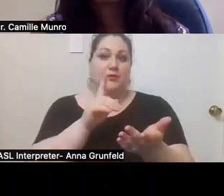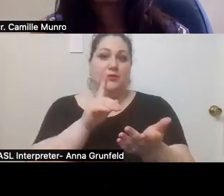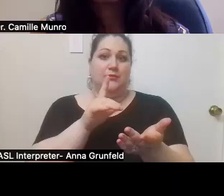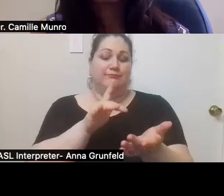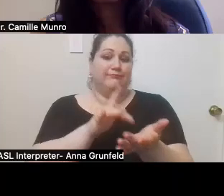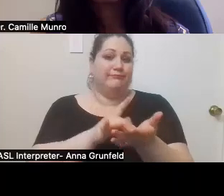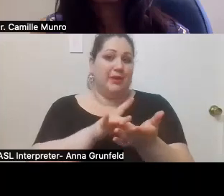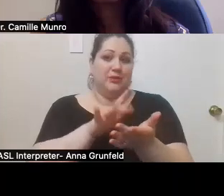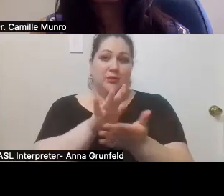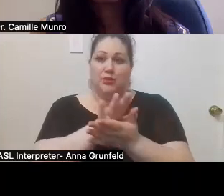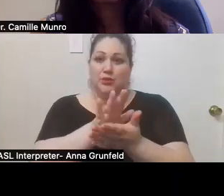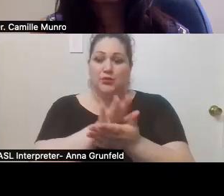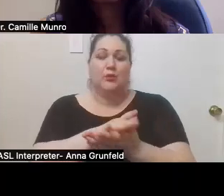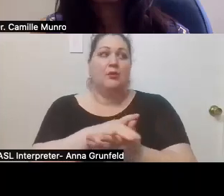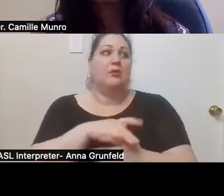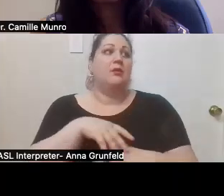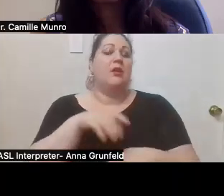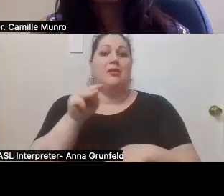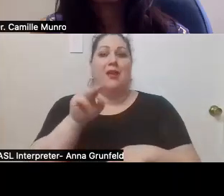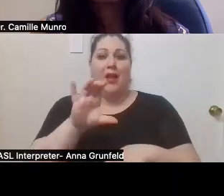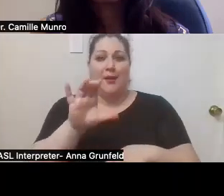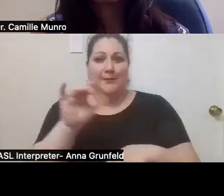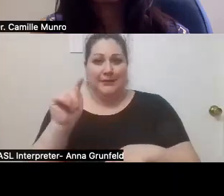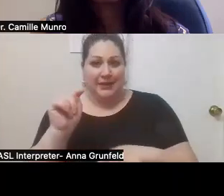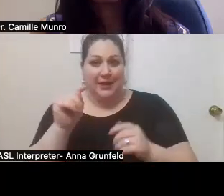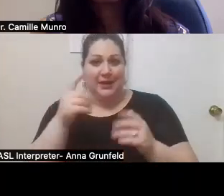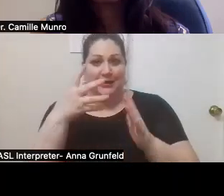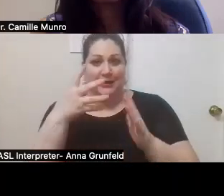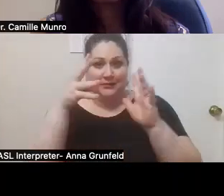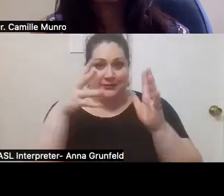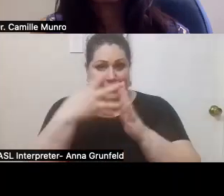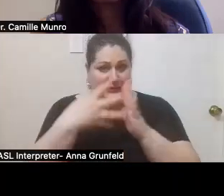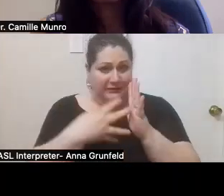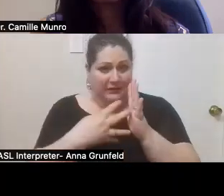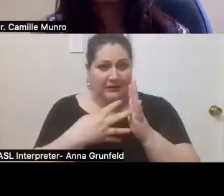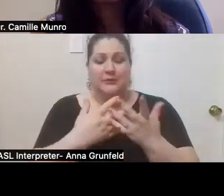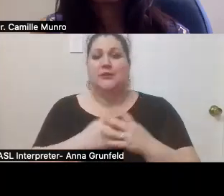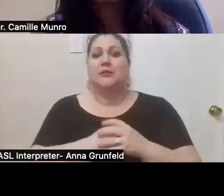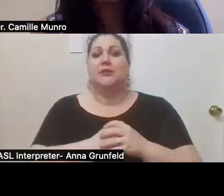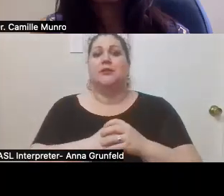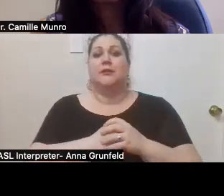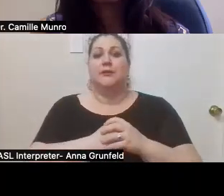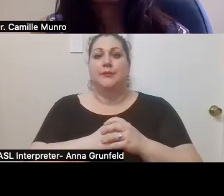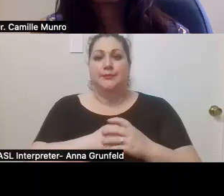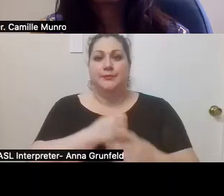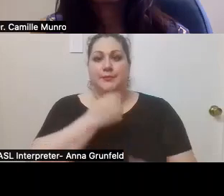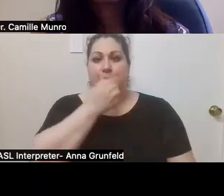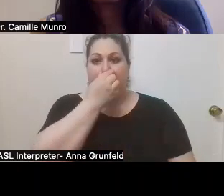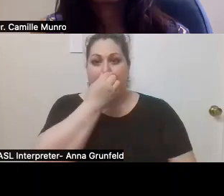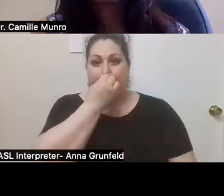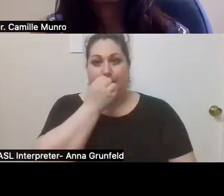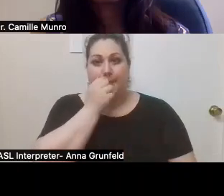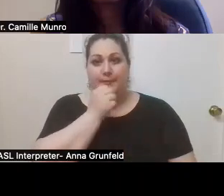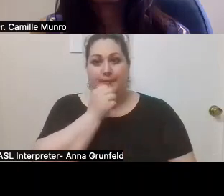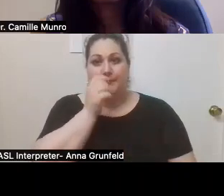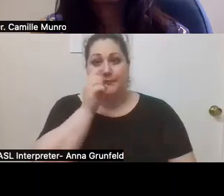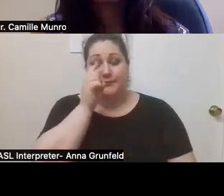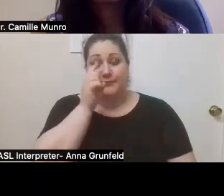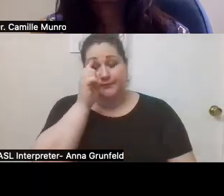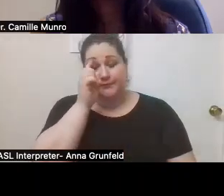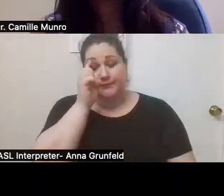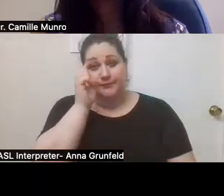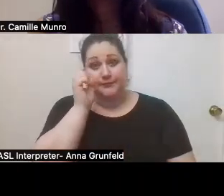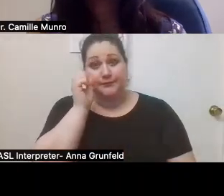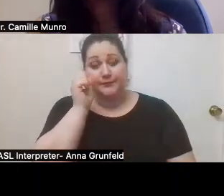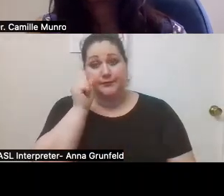the MCAT exams and accessibility of the inter-group process and everything.